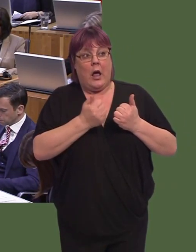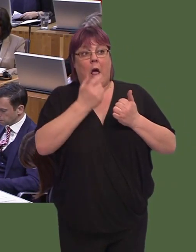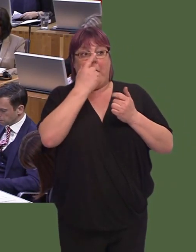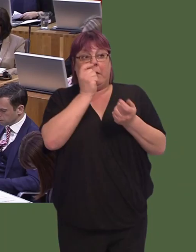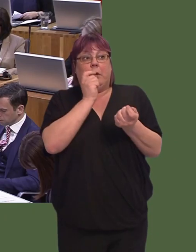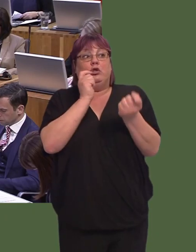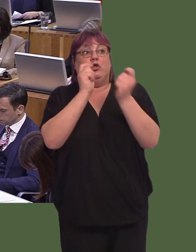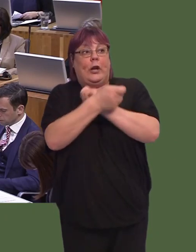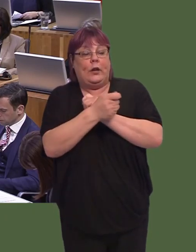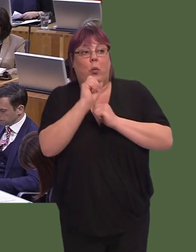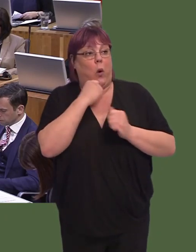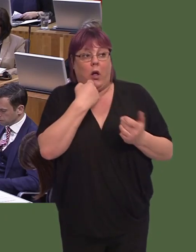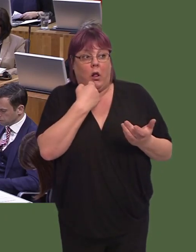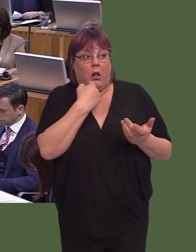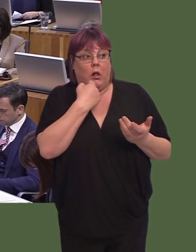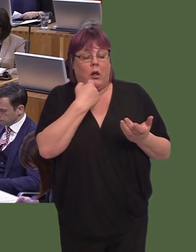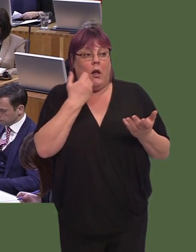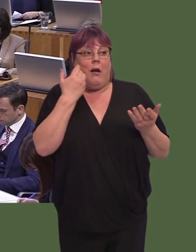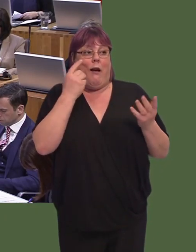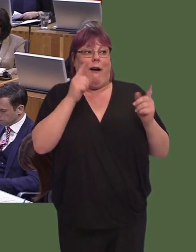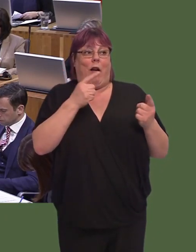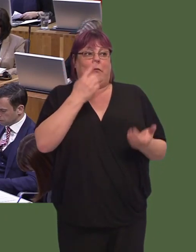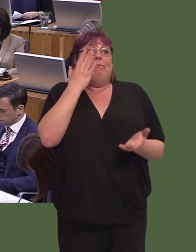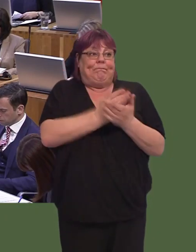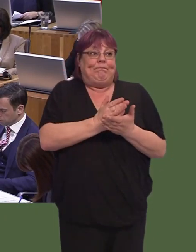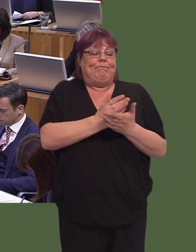So, I'm not in a position to be categoric about it, for the best possible reason, which